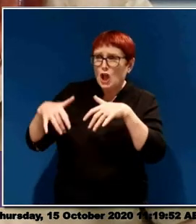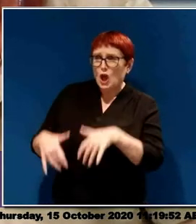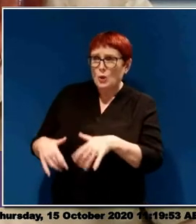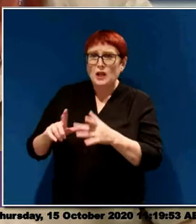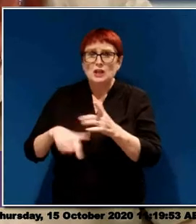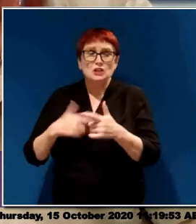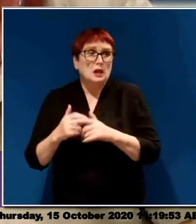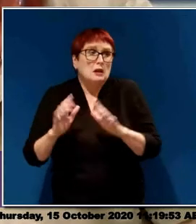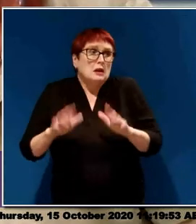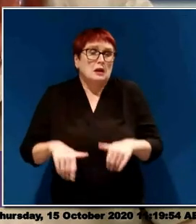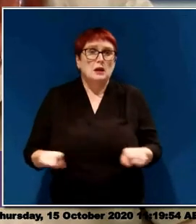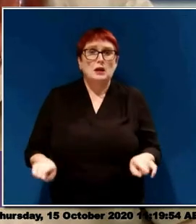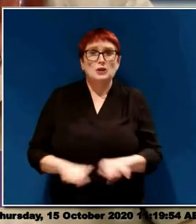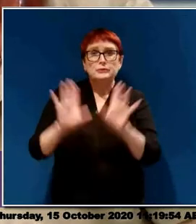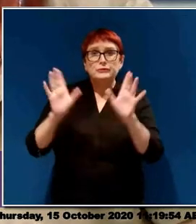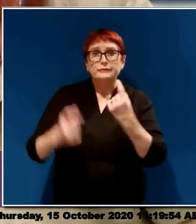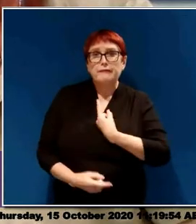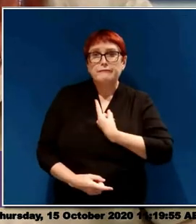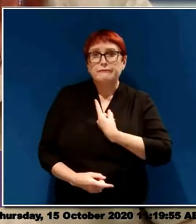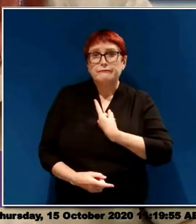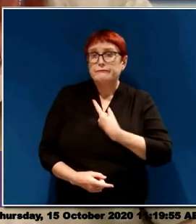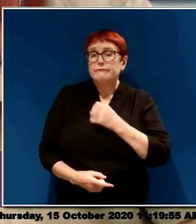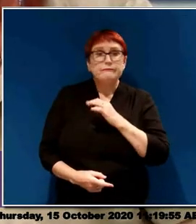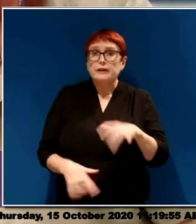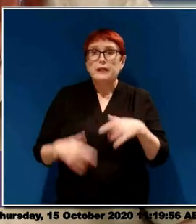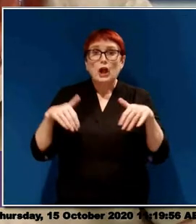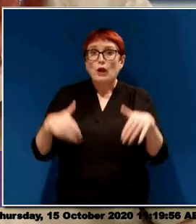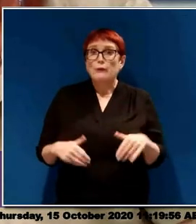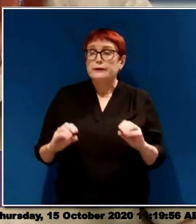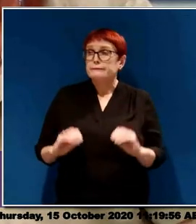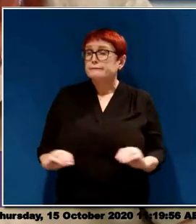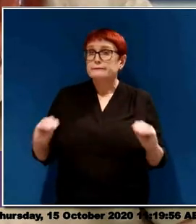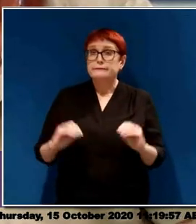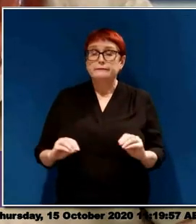that I'm not lonely." But I think that he is.